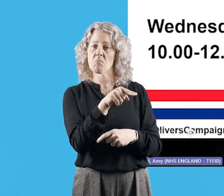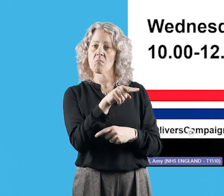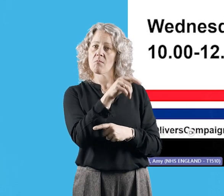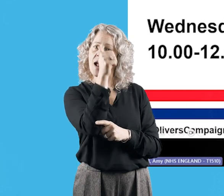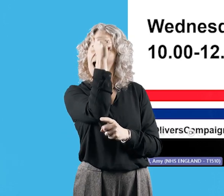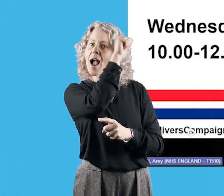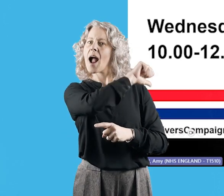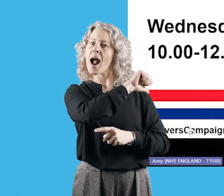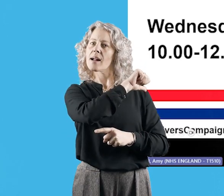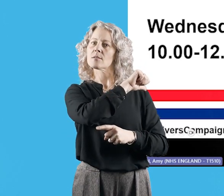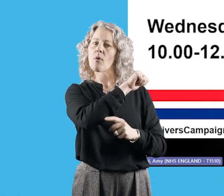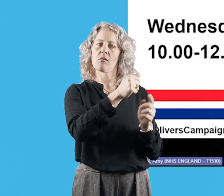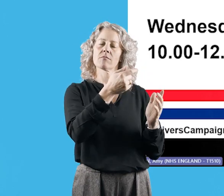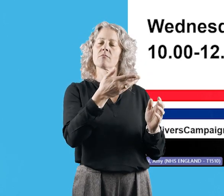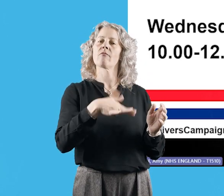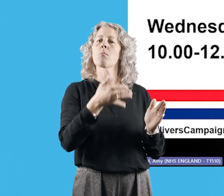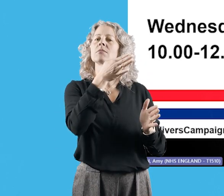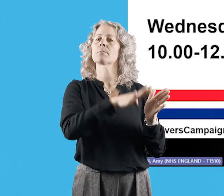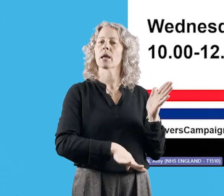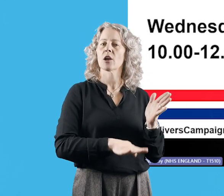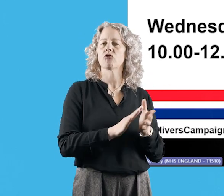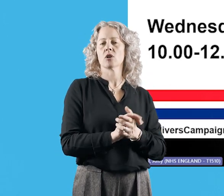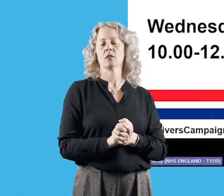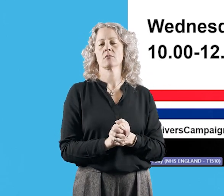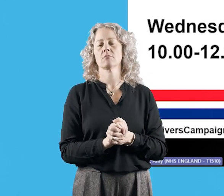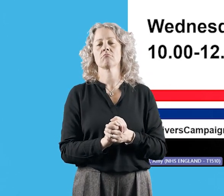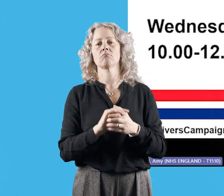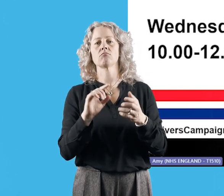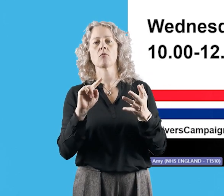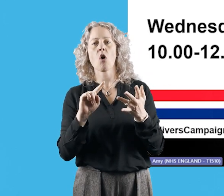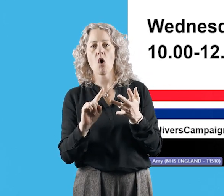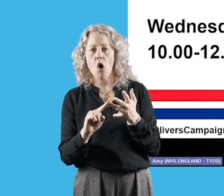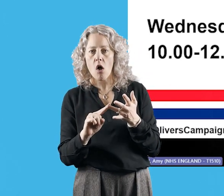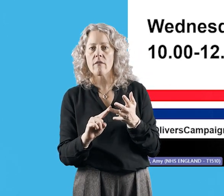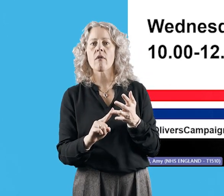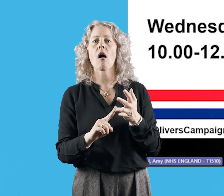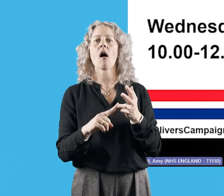experience. Paula McGowan, Tom McGowan, Department of Health